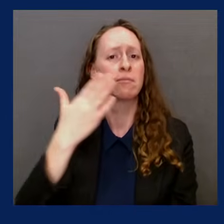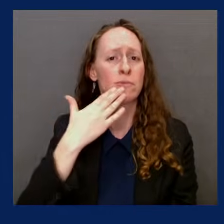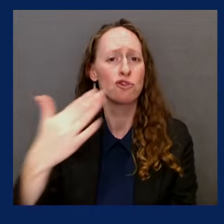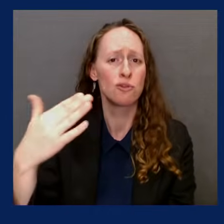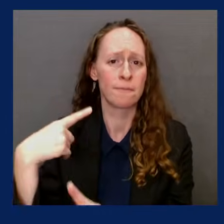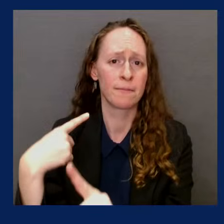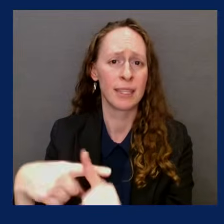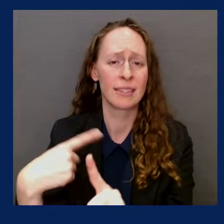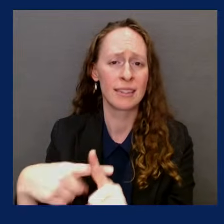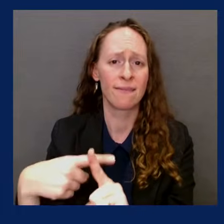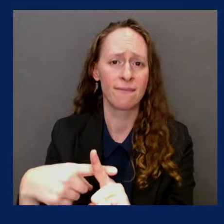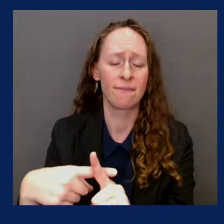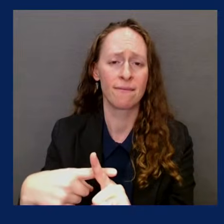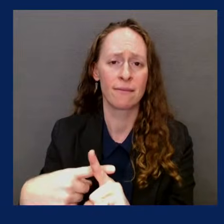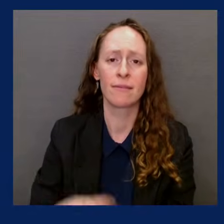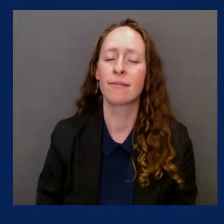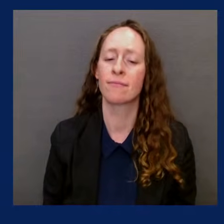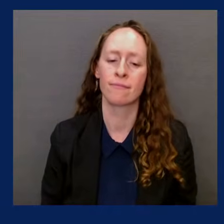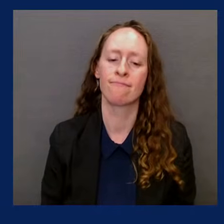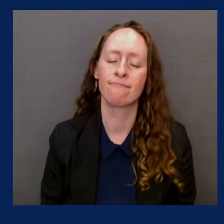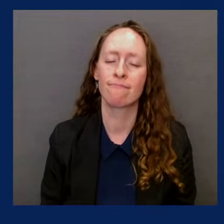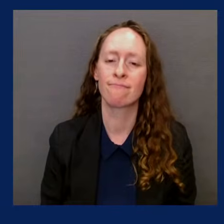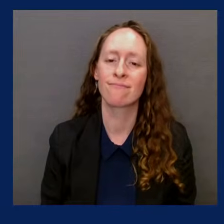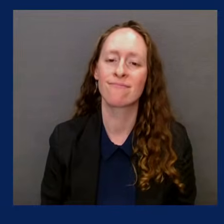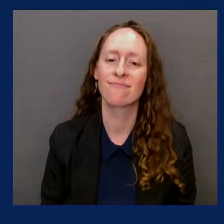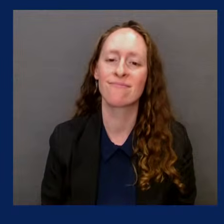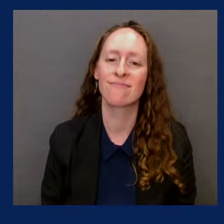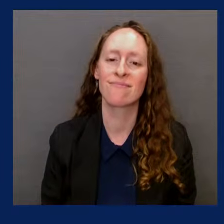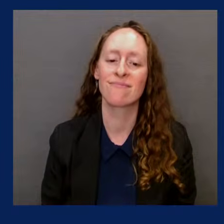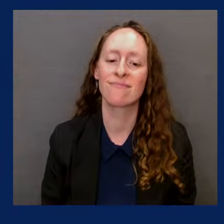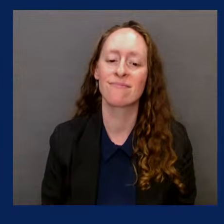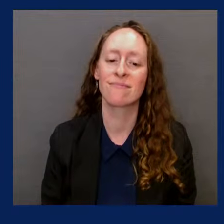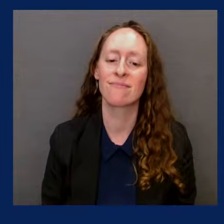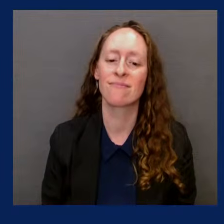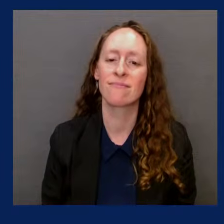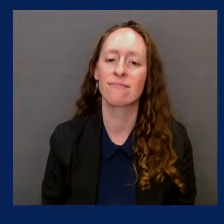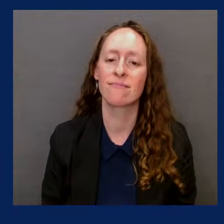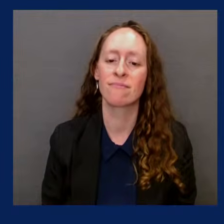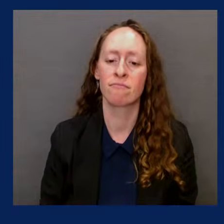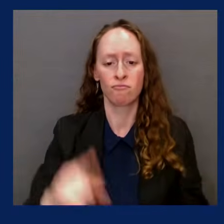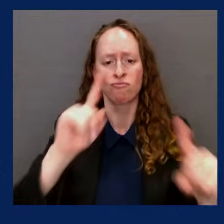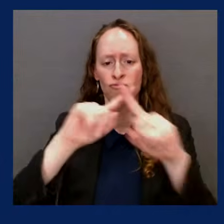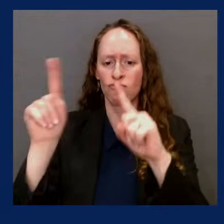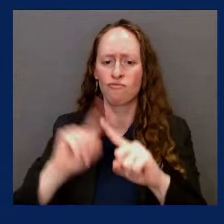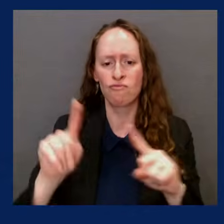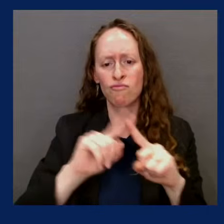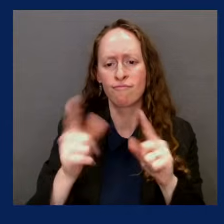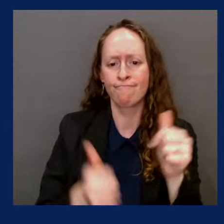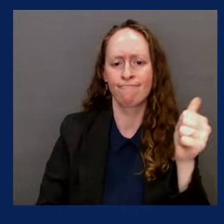in the U.S. administration have had meetings with their Chinese counterparts in recent times,